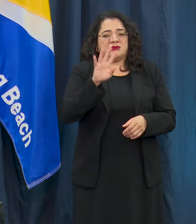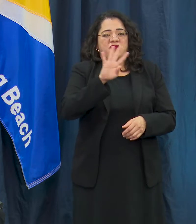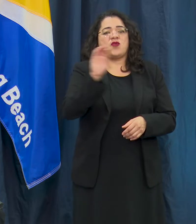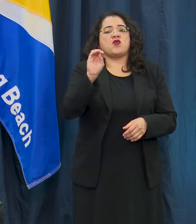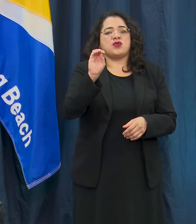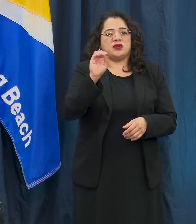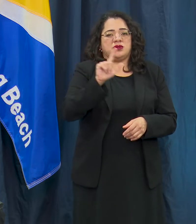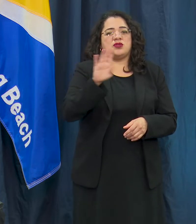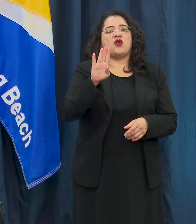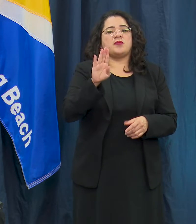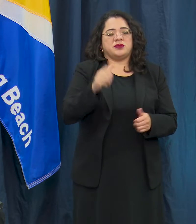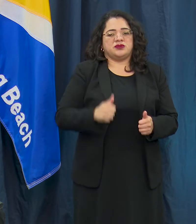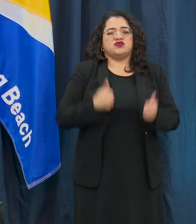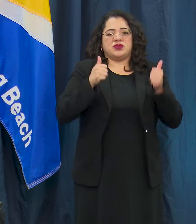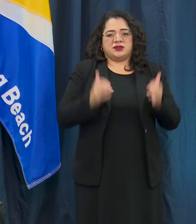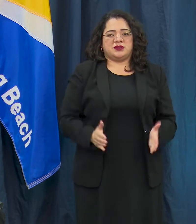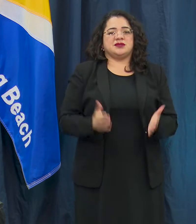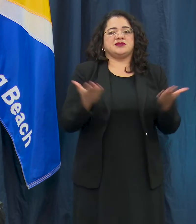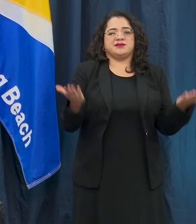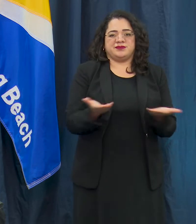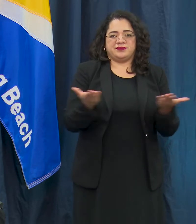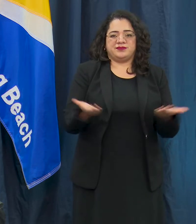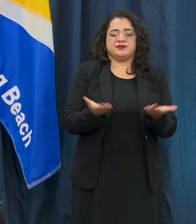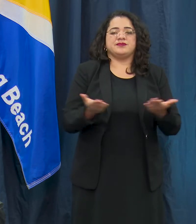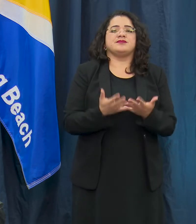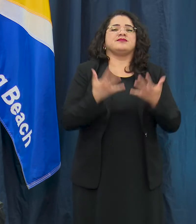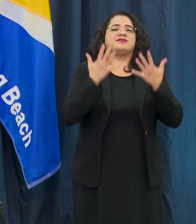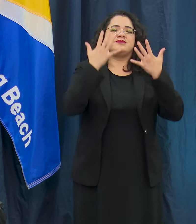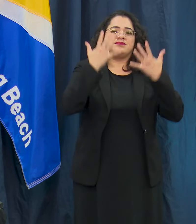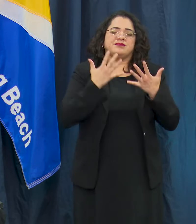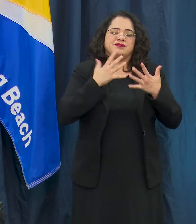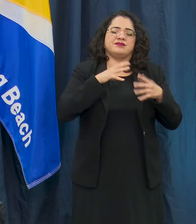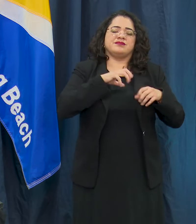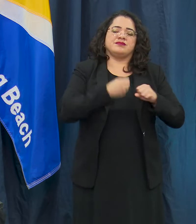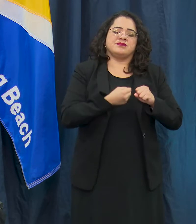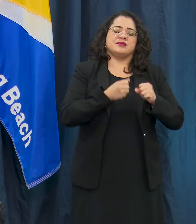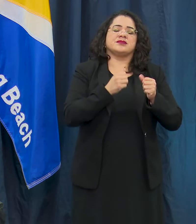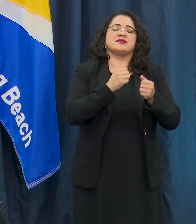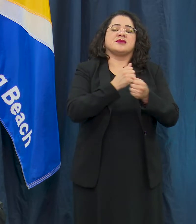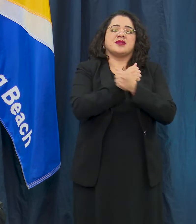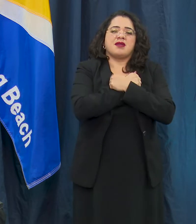tragic each one we mourn for and our love and our prayers go out to the